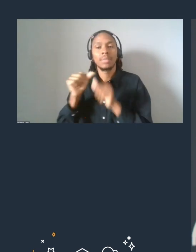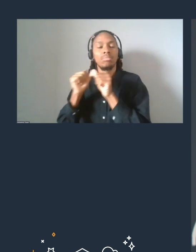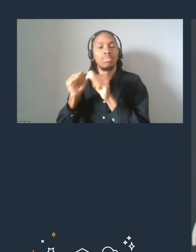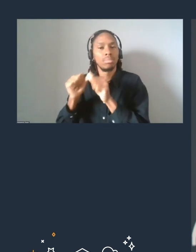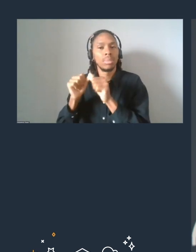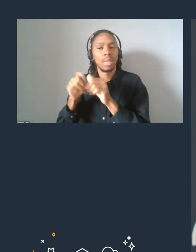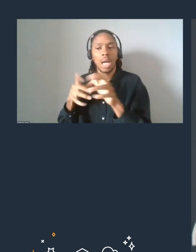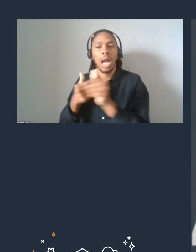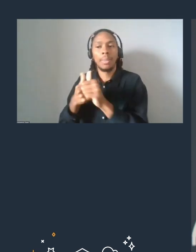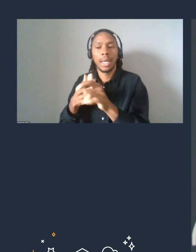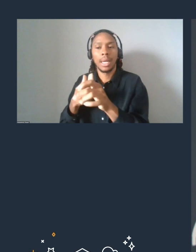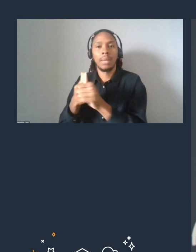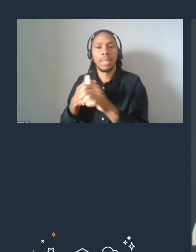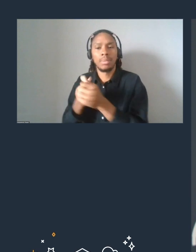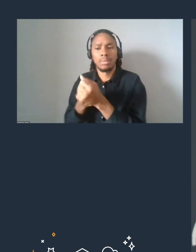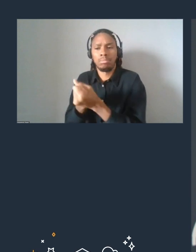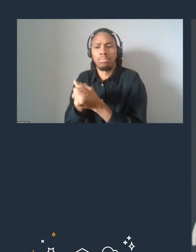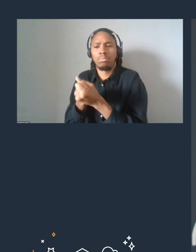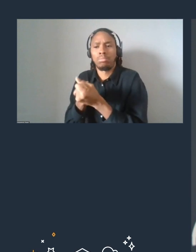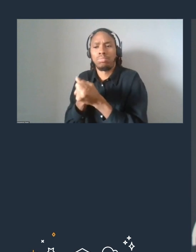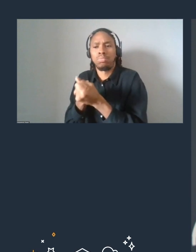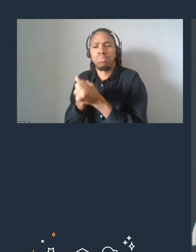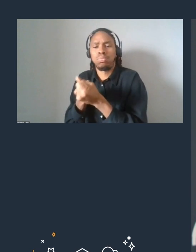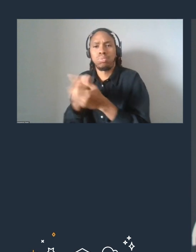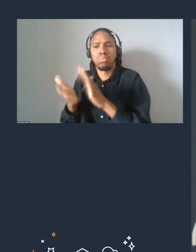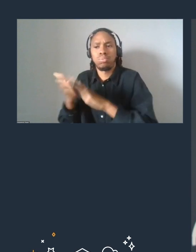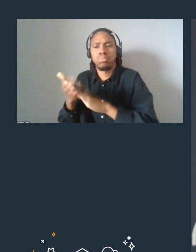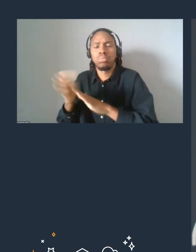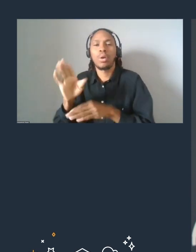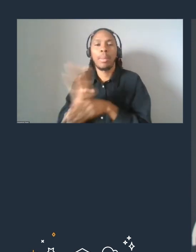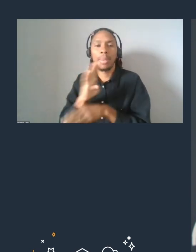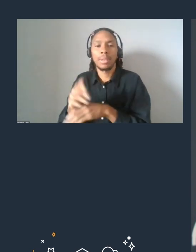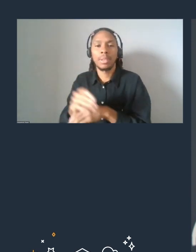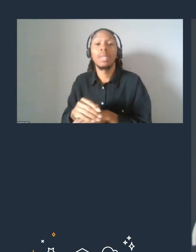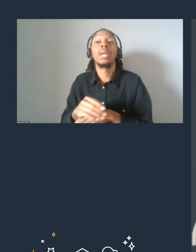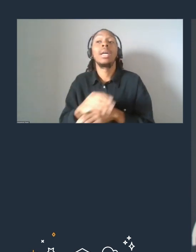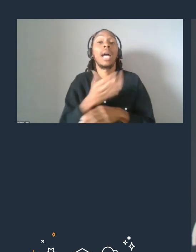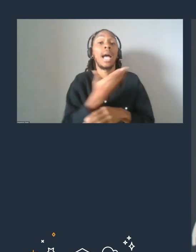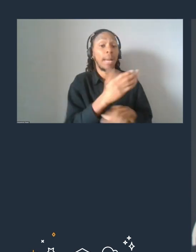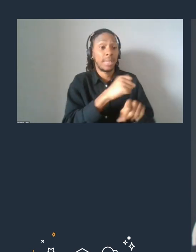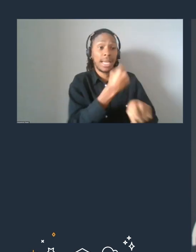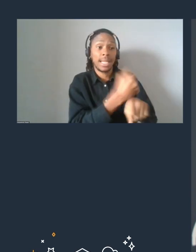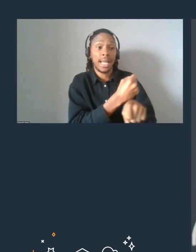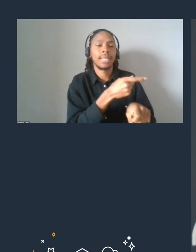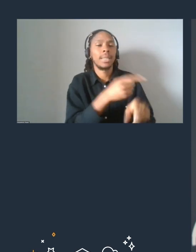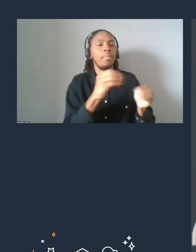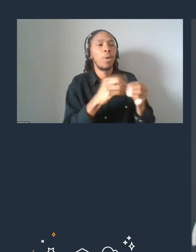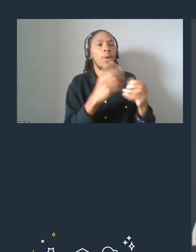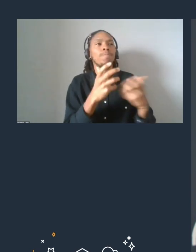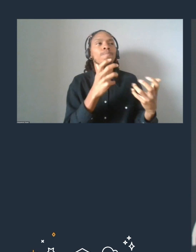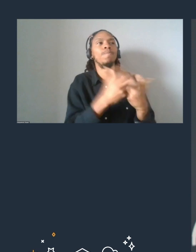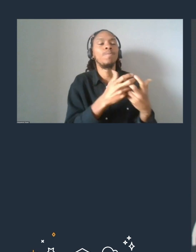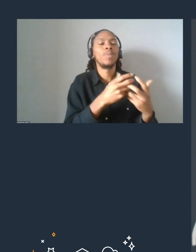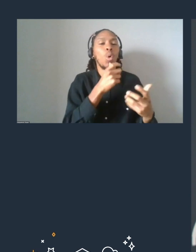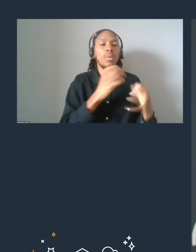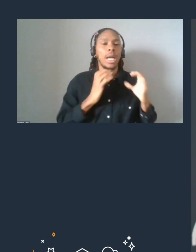to power your business. On the other hand, object lock is, is typically used by customers who have data sets that they